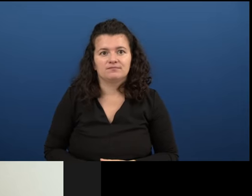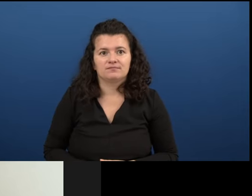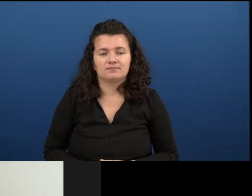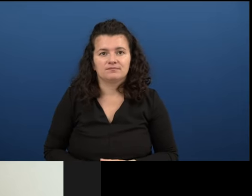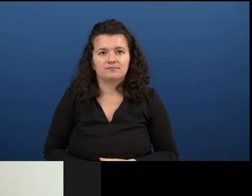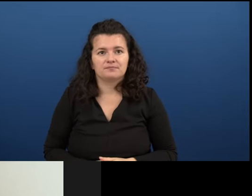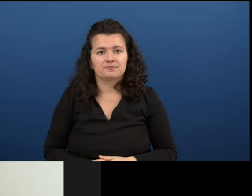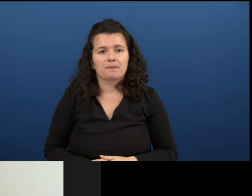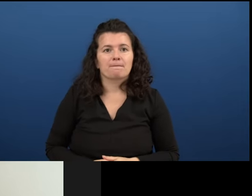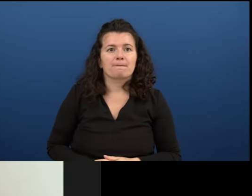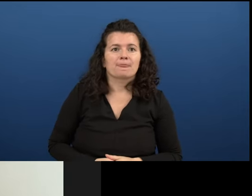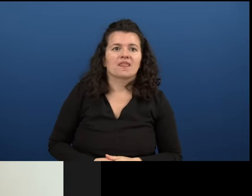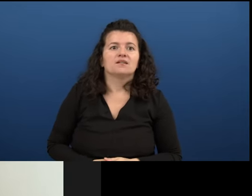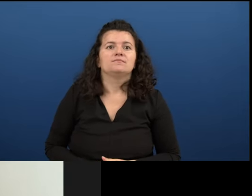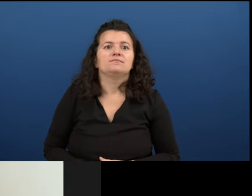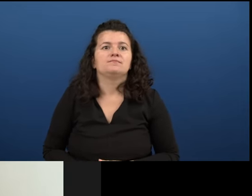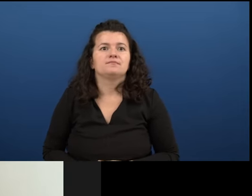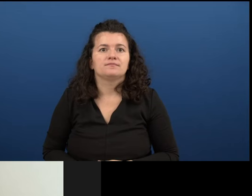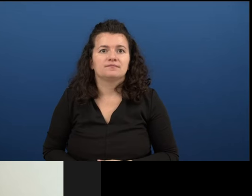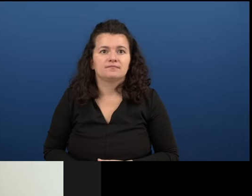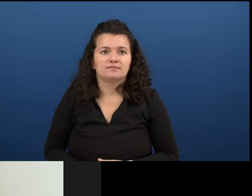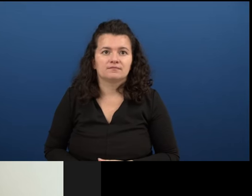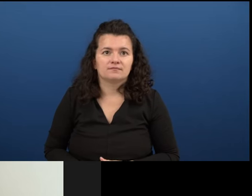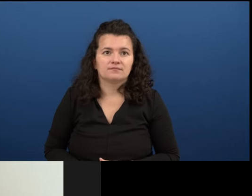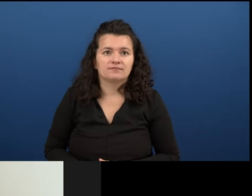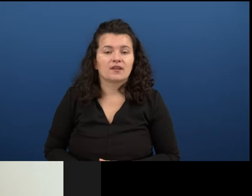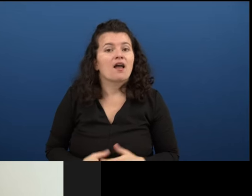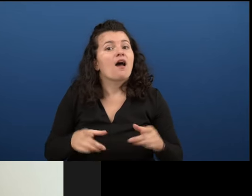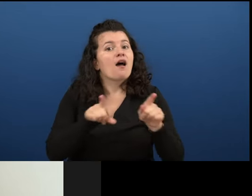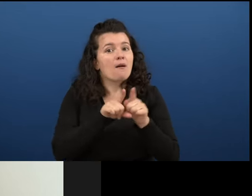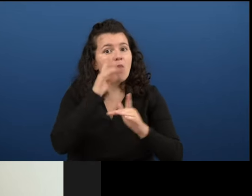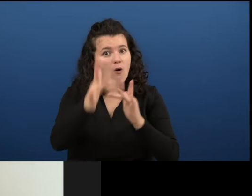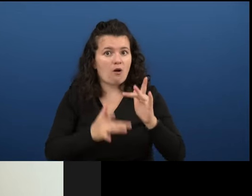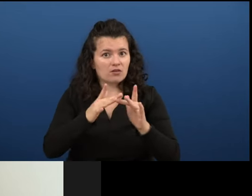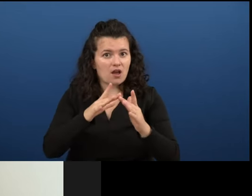10:51:08 We also have an inlet e learning course for us tough that event parties are